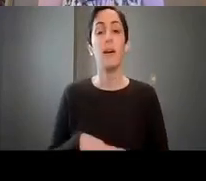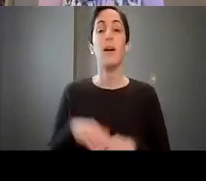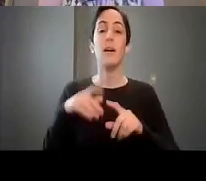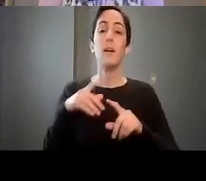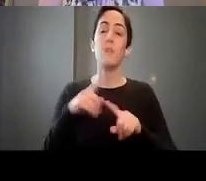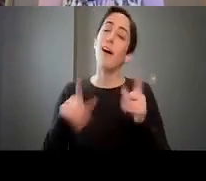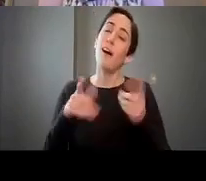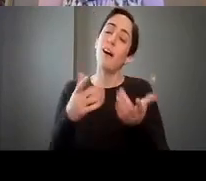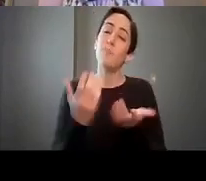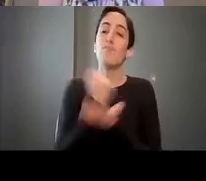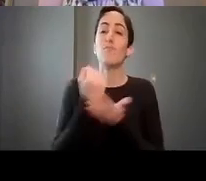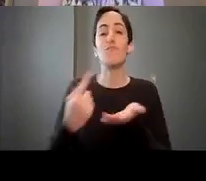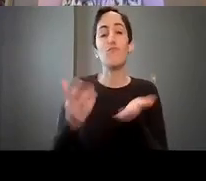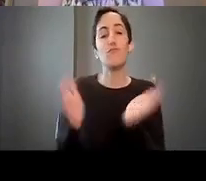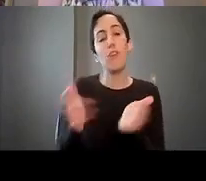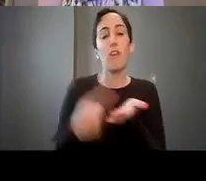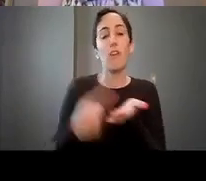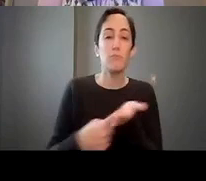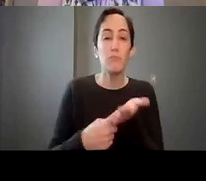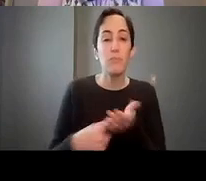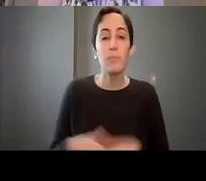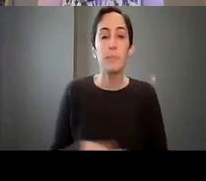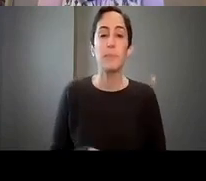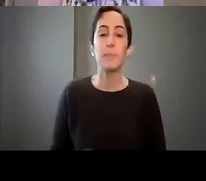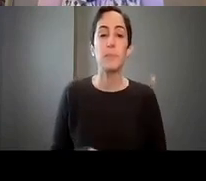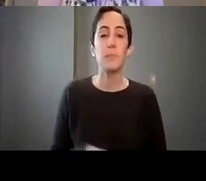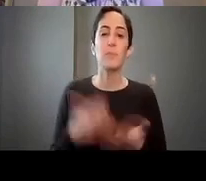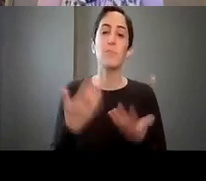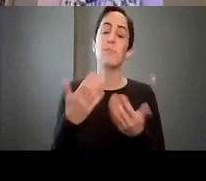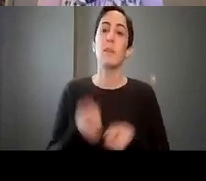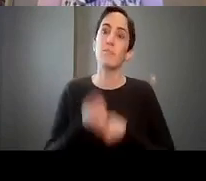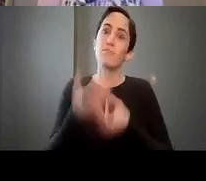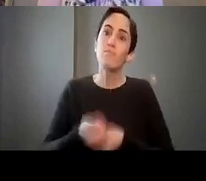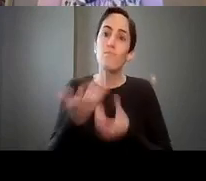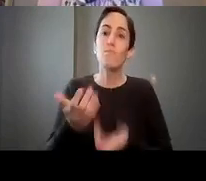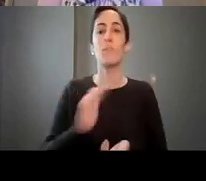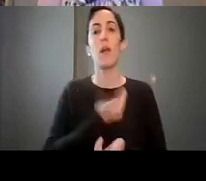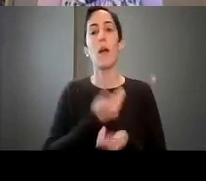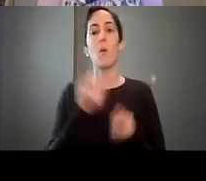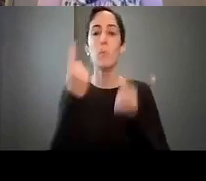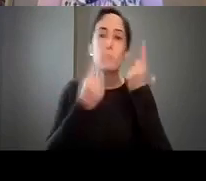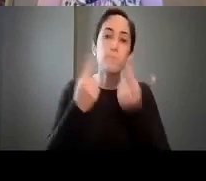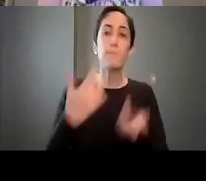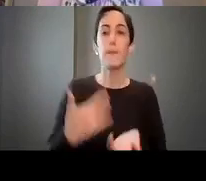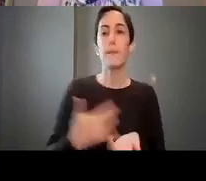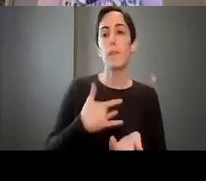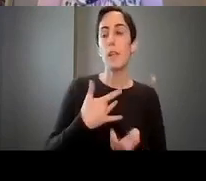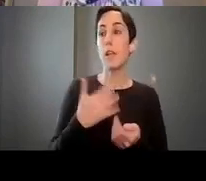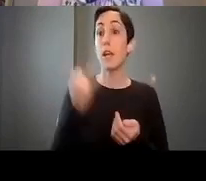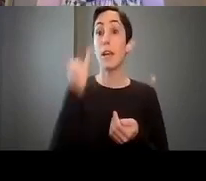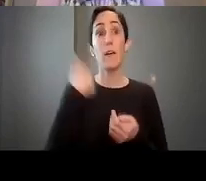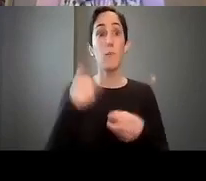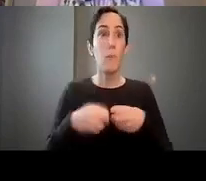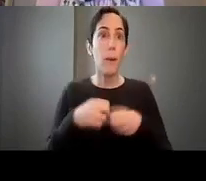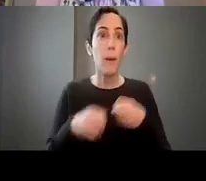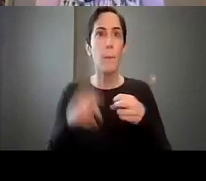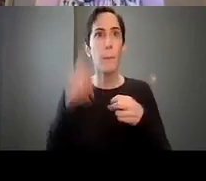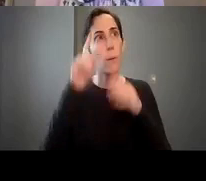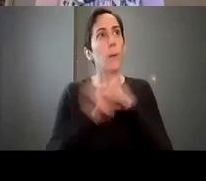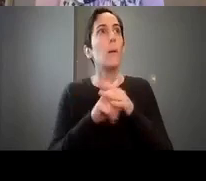for us to be able to share our thoughts sense of normalcy, but also creates a way and feelings and to be able to for us to be able to share our thoughts problem-solve together, as opposed to and feelings and to be able to alone. What I have at the bottom are some problem-solve together, as opposed to